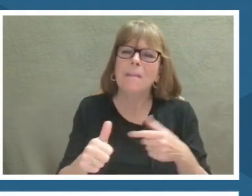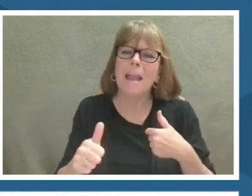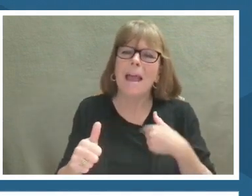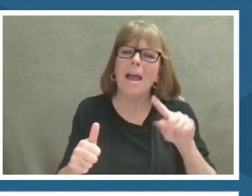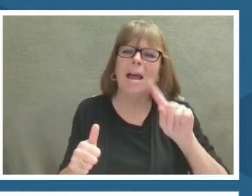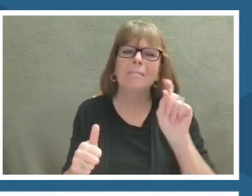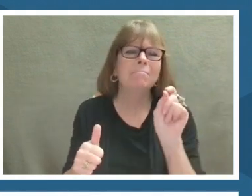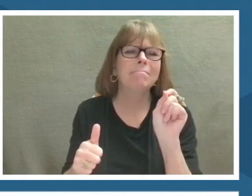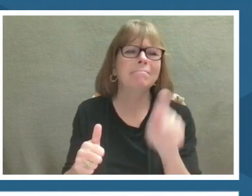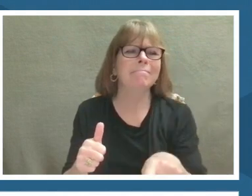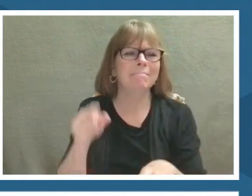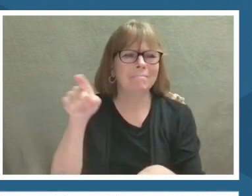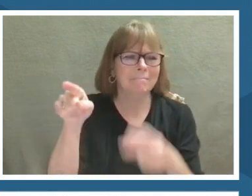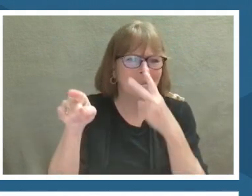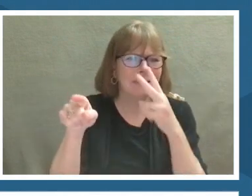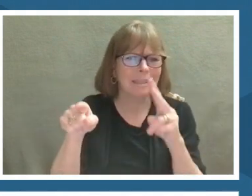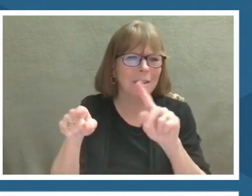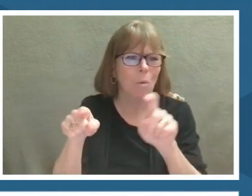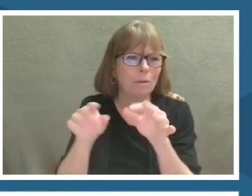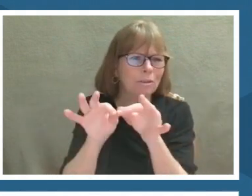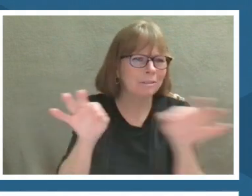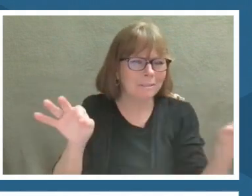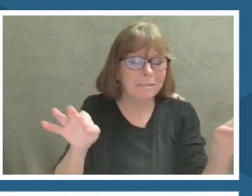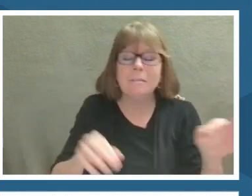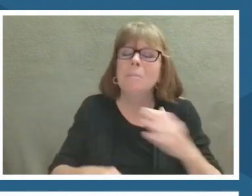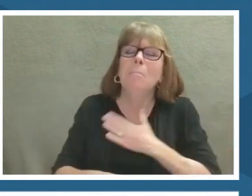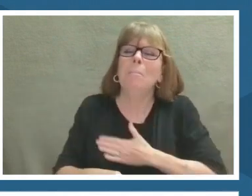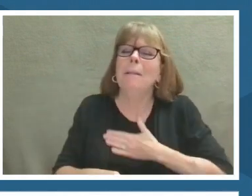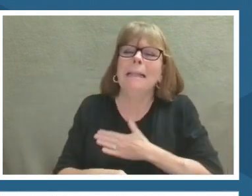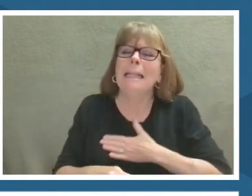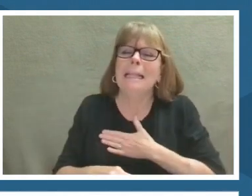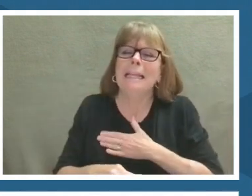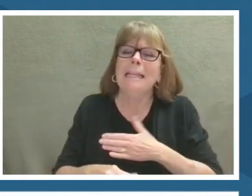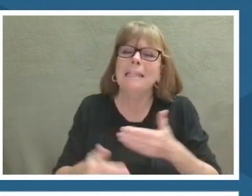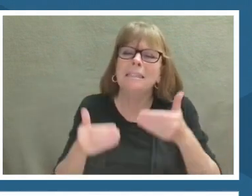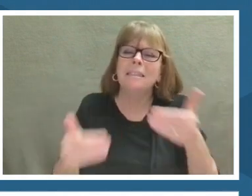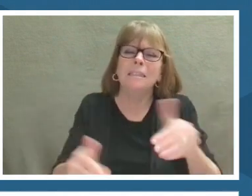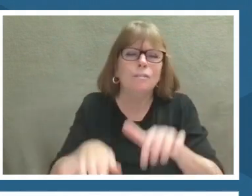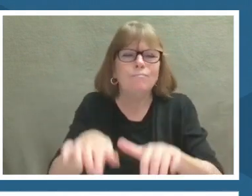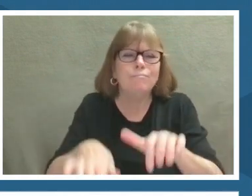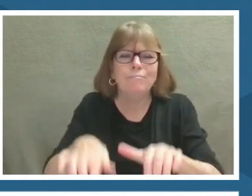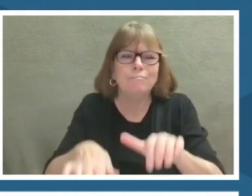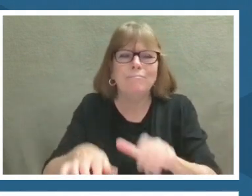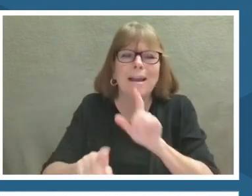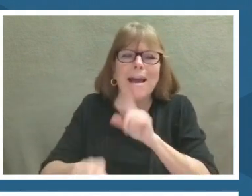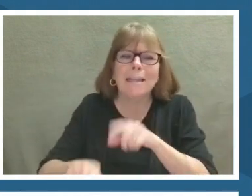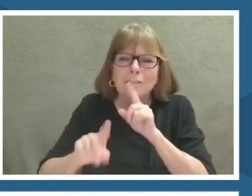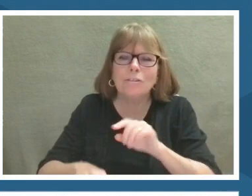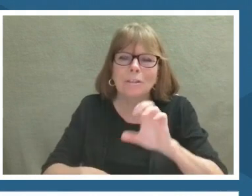you know again please feel free to use the chat uh the answer function if you